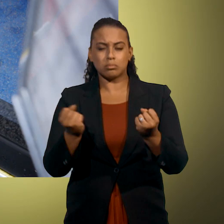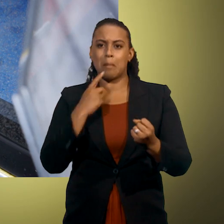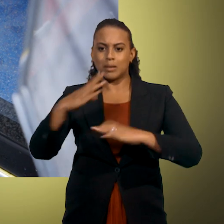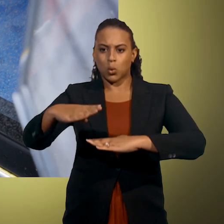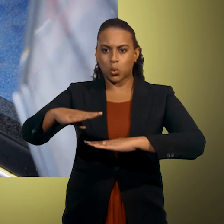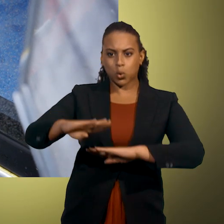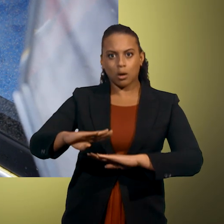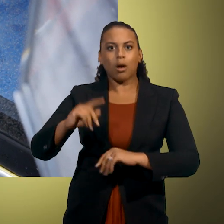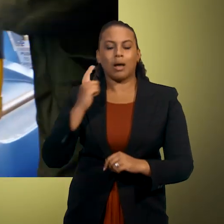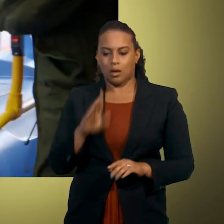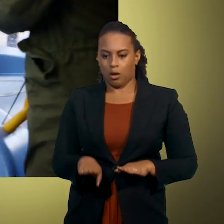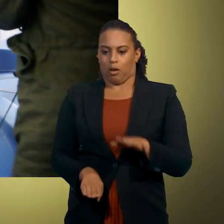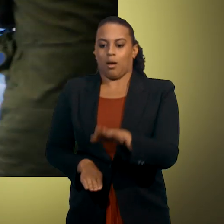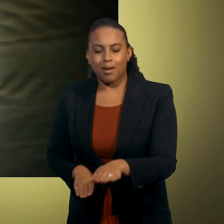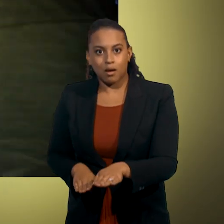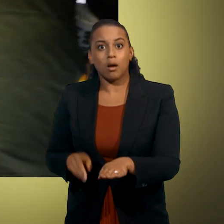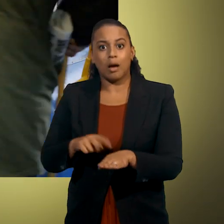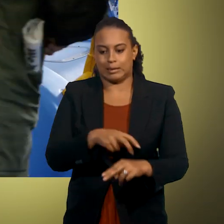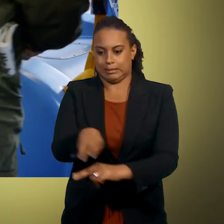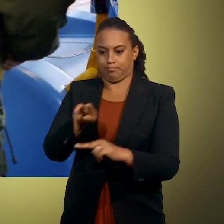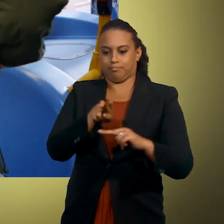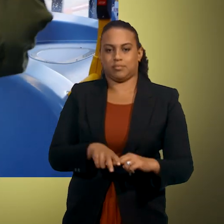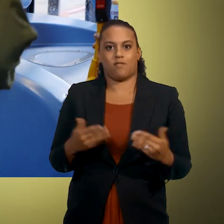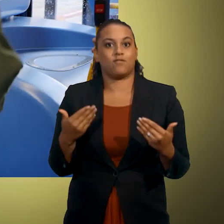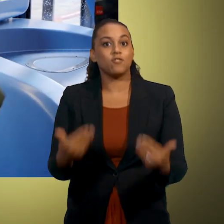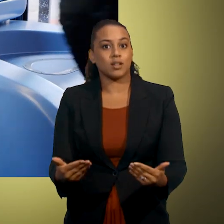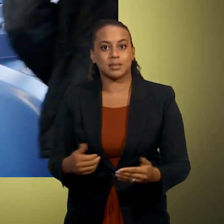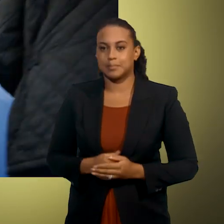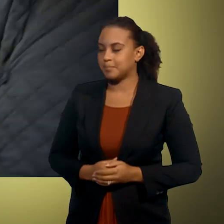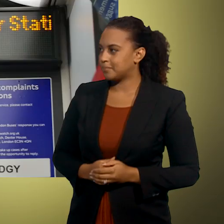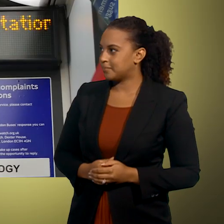There are priority seats near the front for those who have difficulty standing.